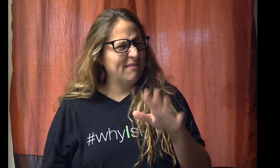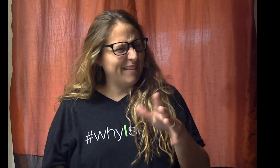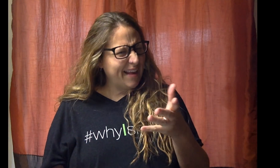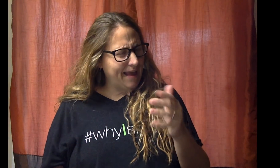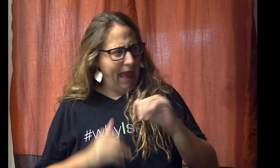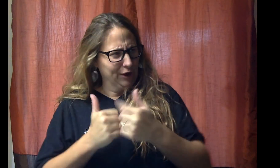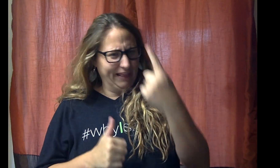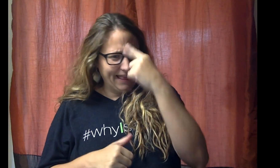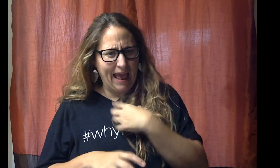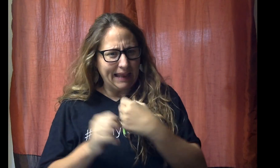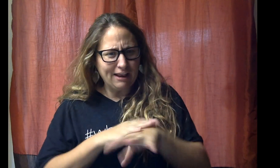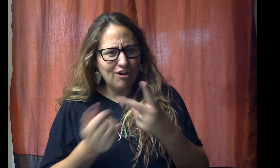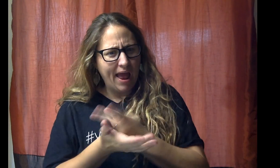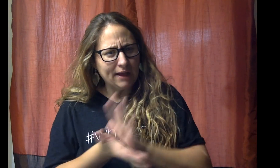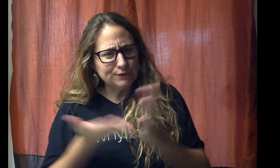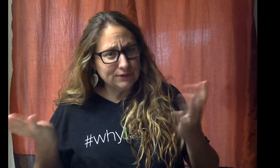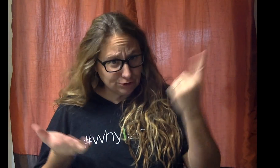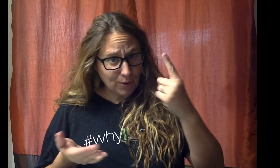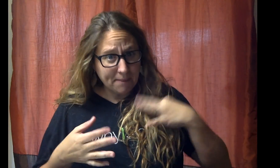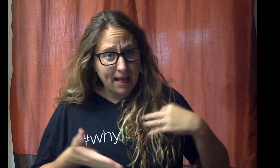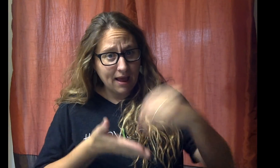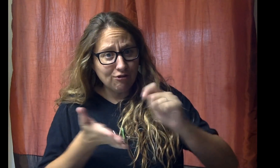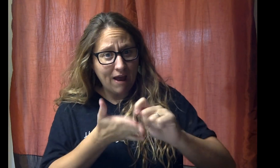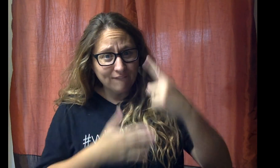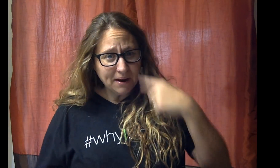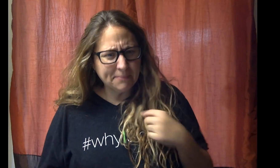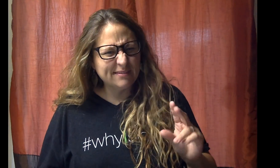"How did you think I get in graduate school? Did someone fill out my application?"